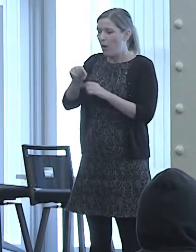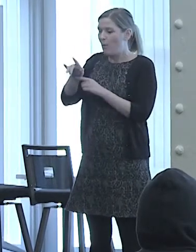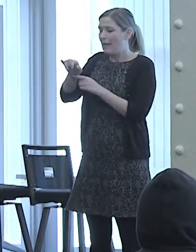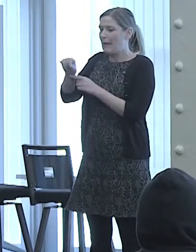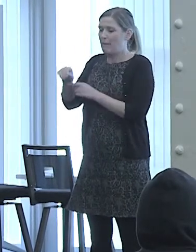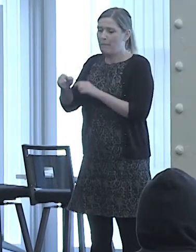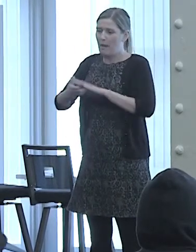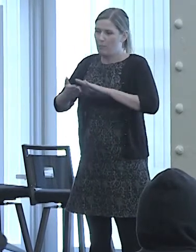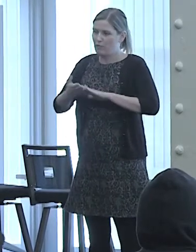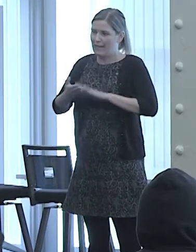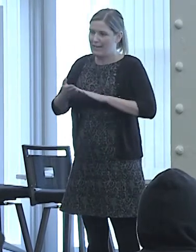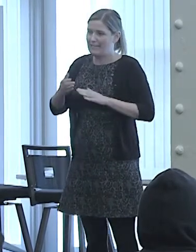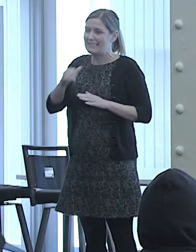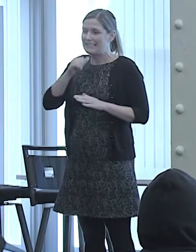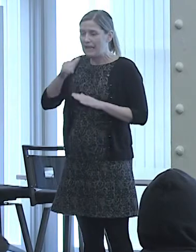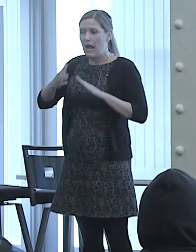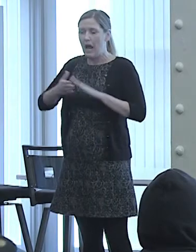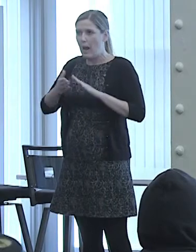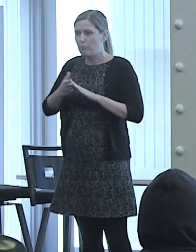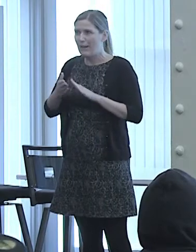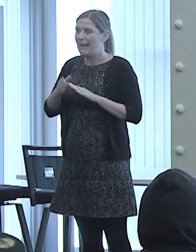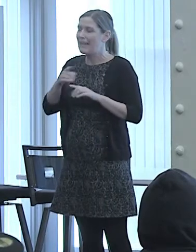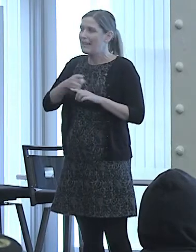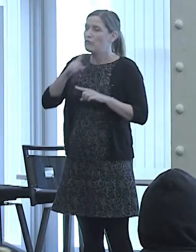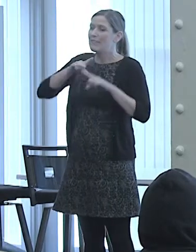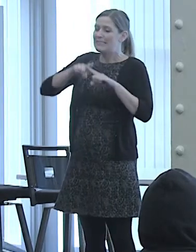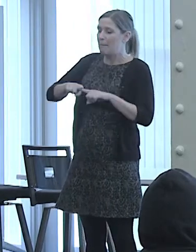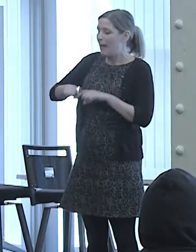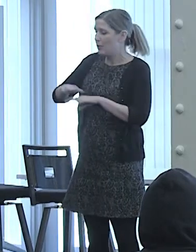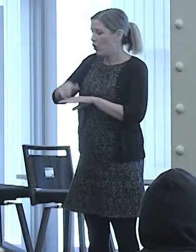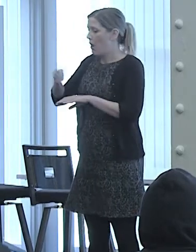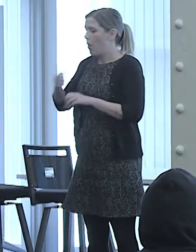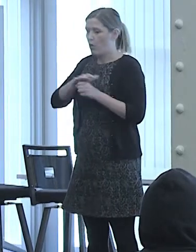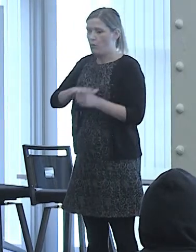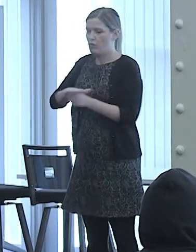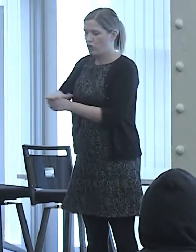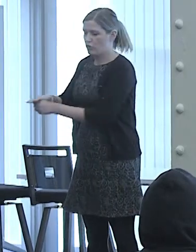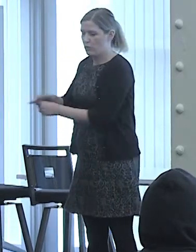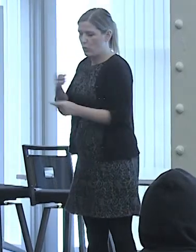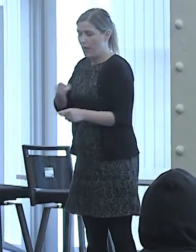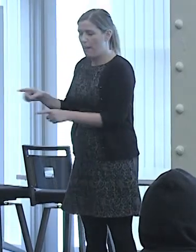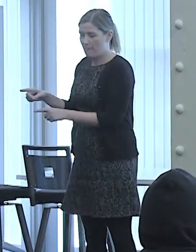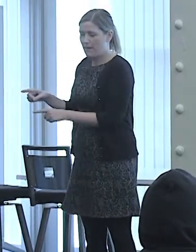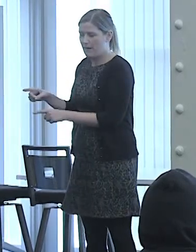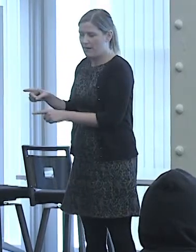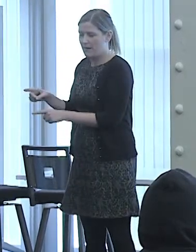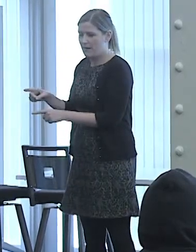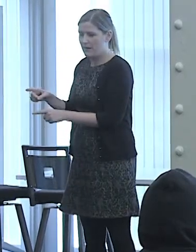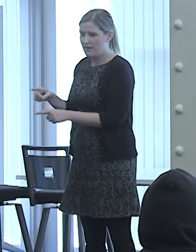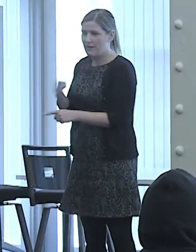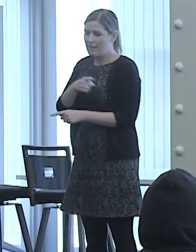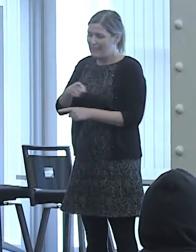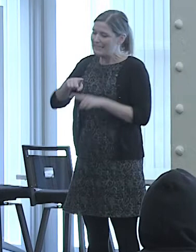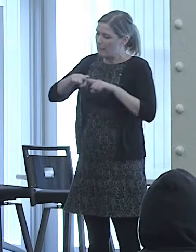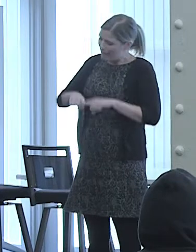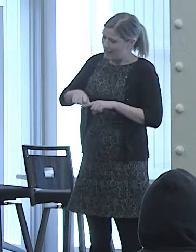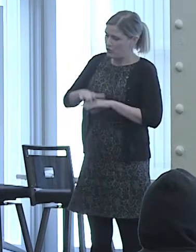It doesn't operate without other oppression, it depends on other oppression to exist. It depends on other oppression to exist.